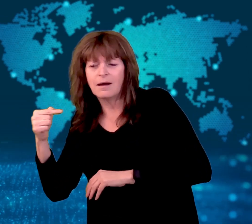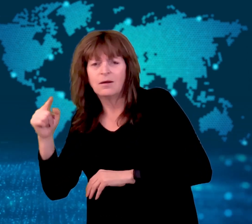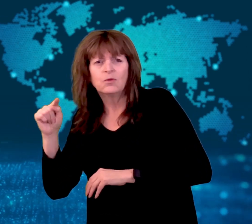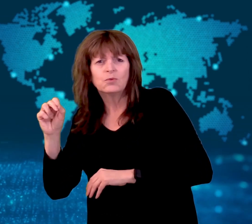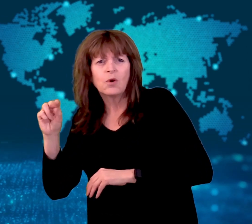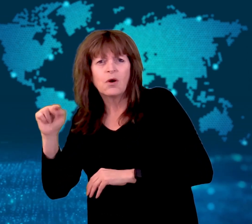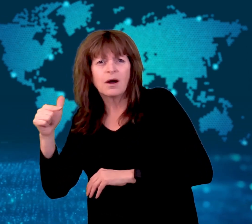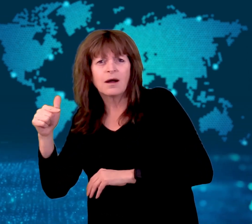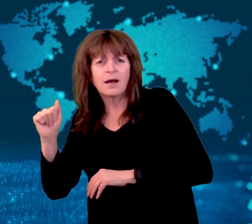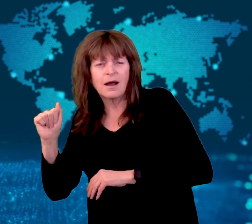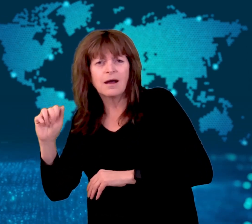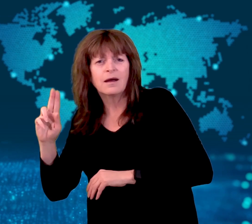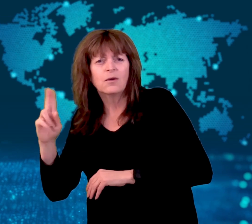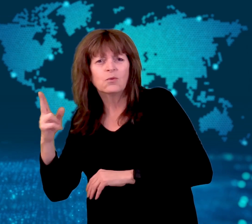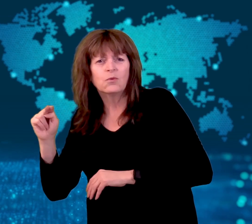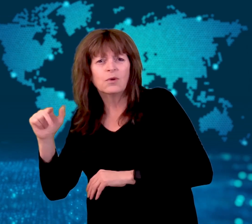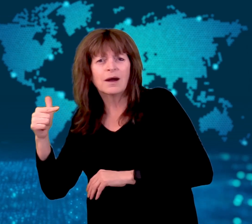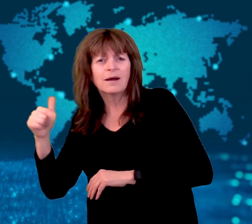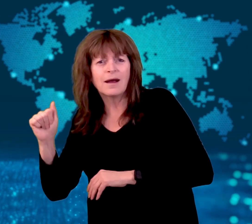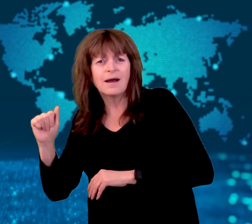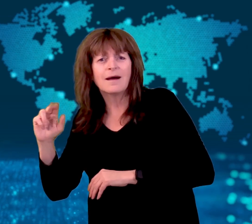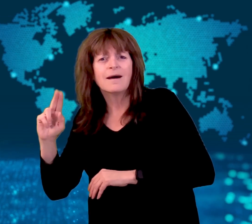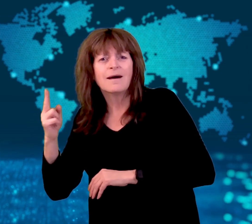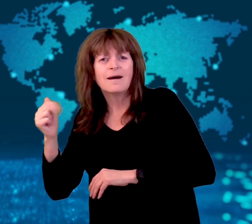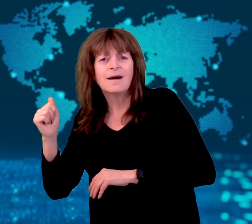using only a snorkel.